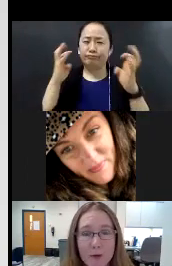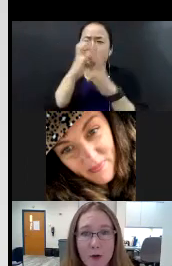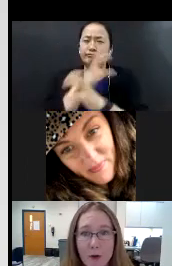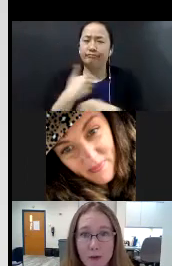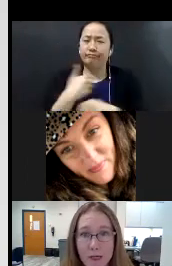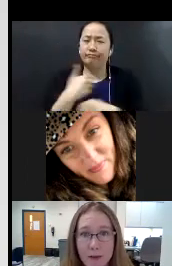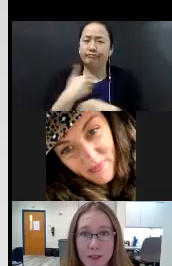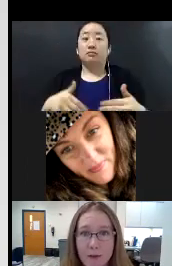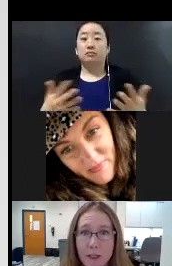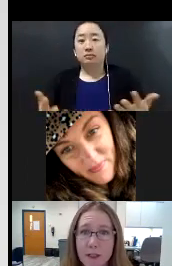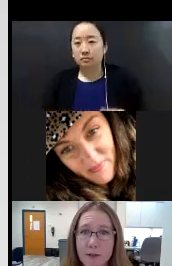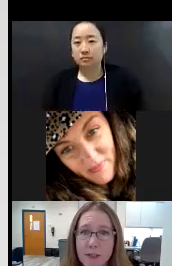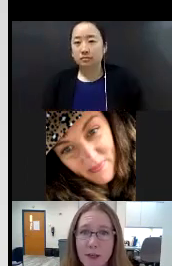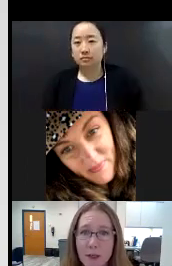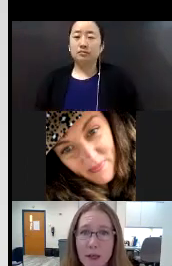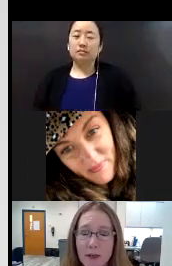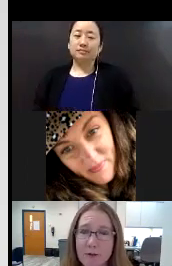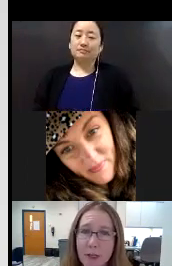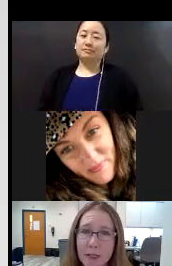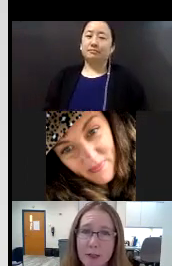I DON'T KNOW, I THINK THIS FAMILY MAY HAVE FUNDED